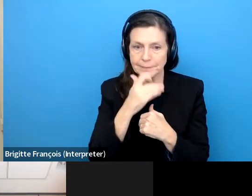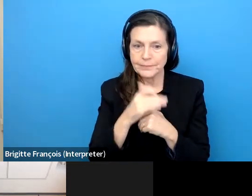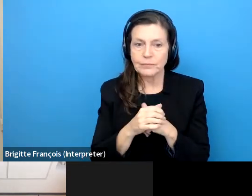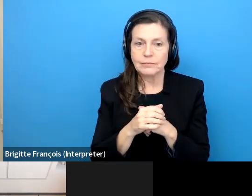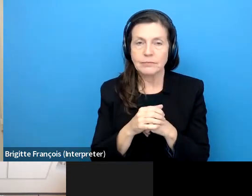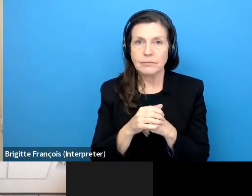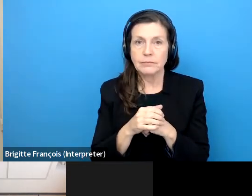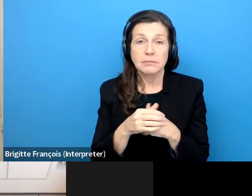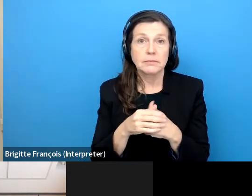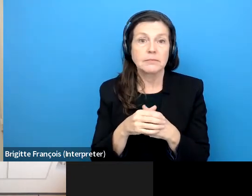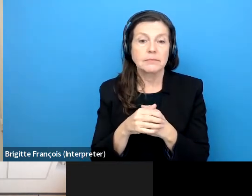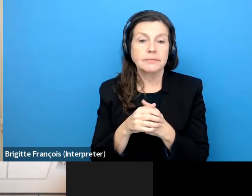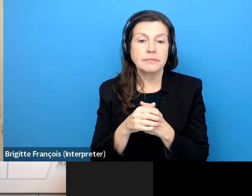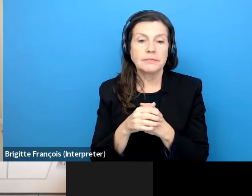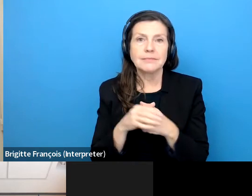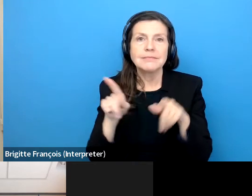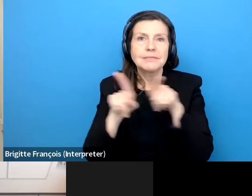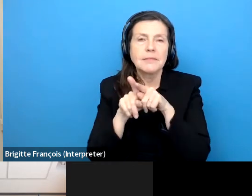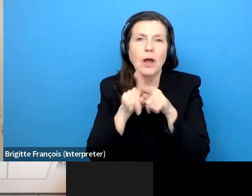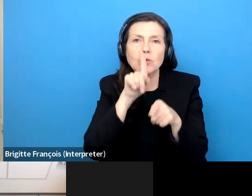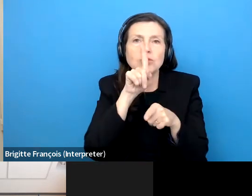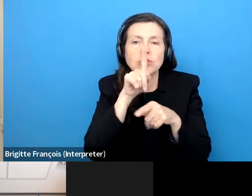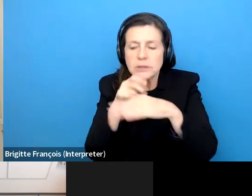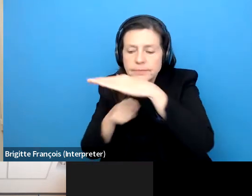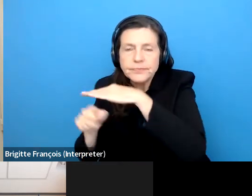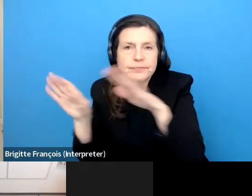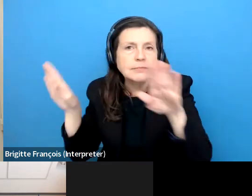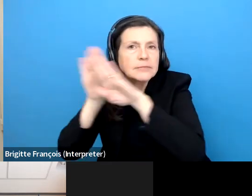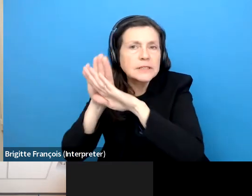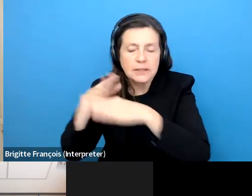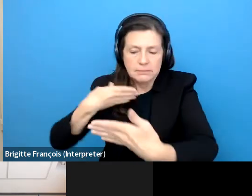what is happening in hostess bars in industrial estates